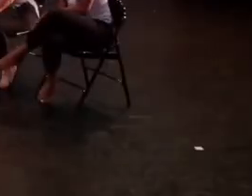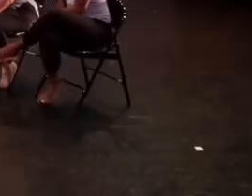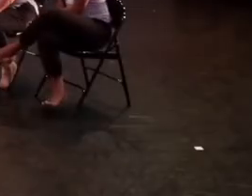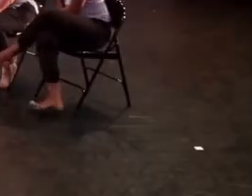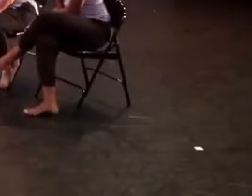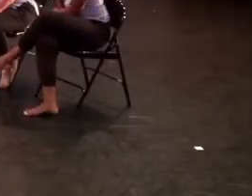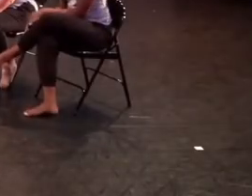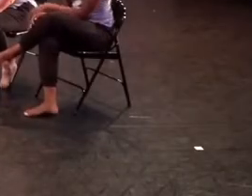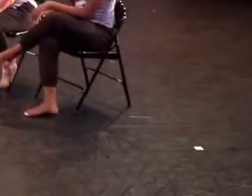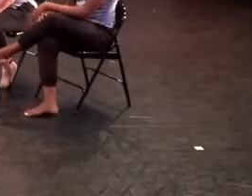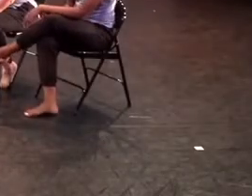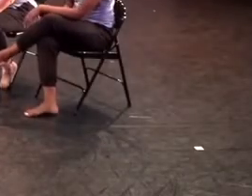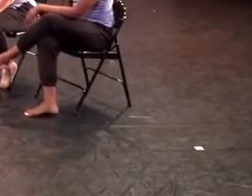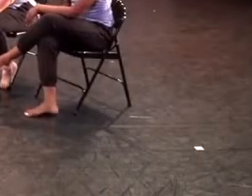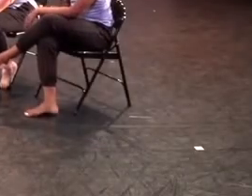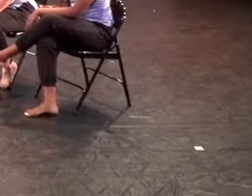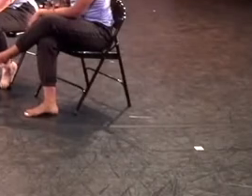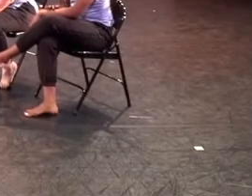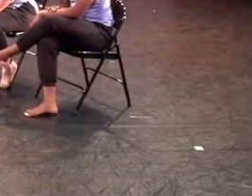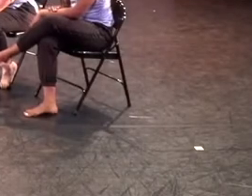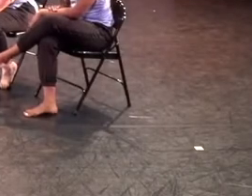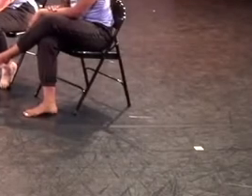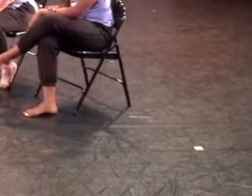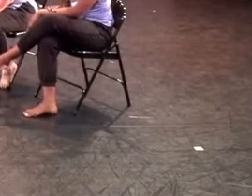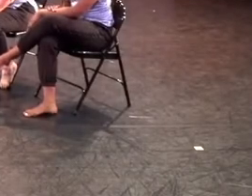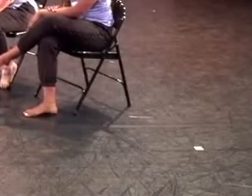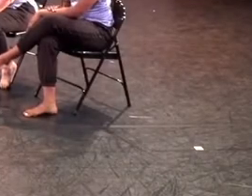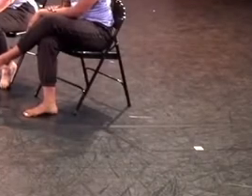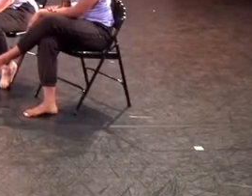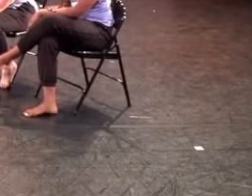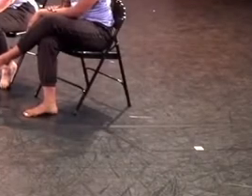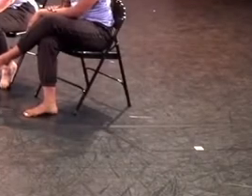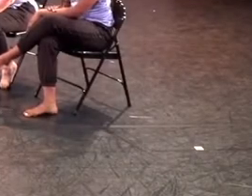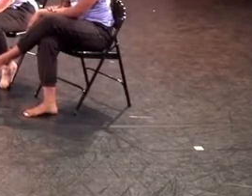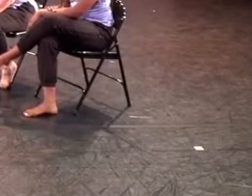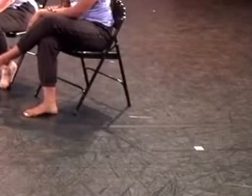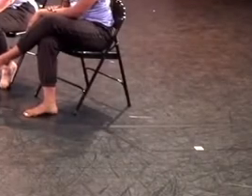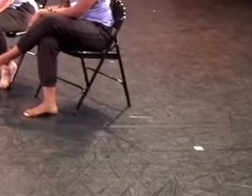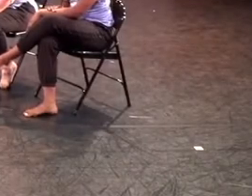Oh my goodness. I brought you all here together.